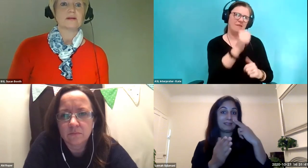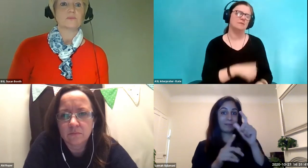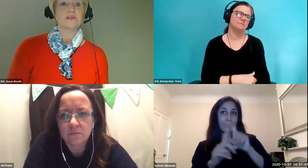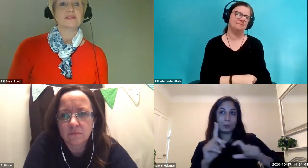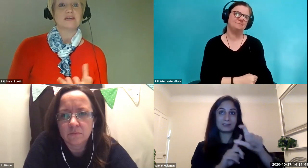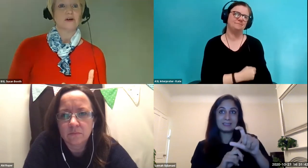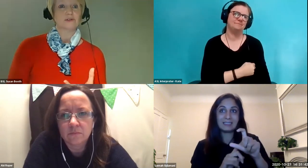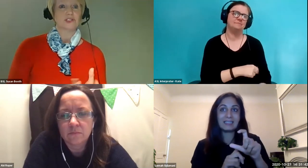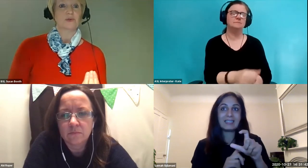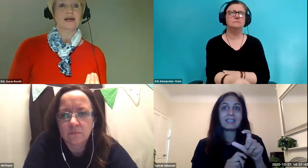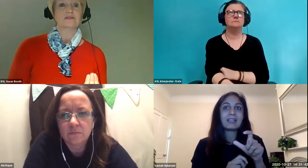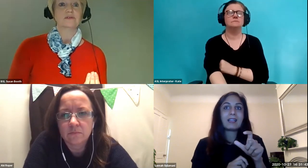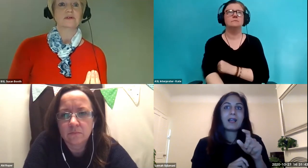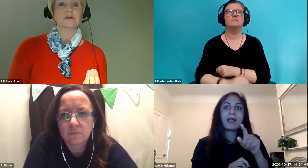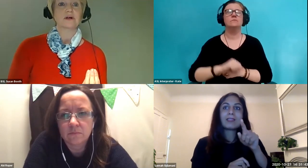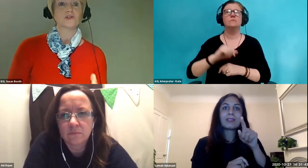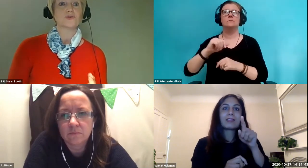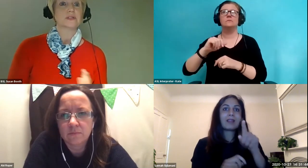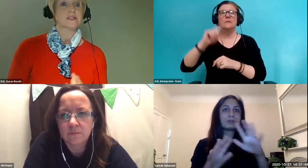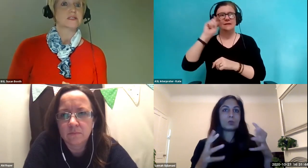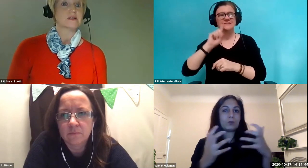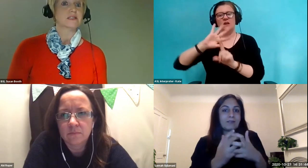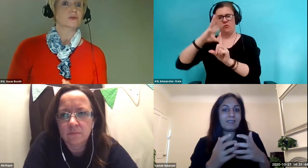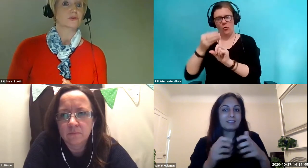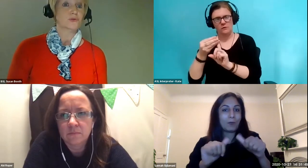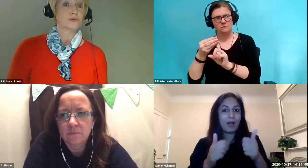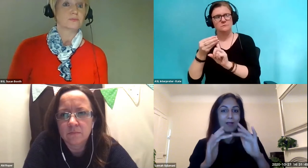within deaf culture we have cultural and societal norms